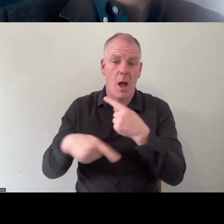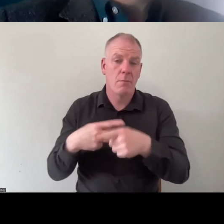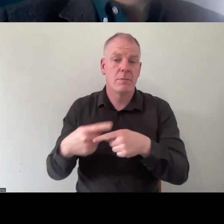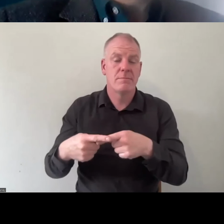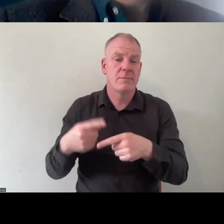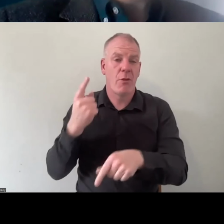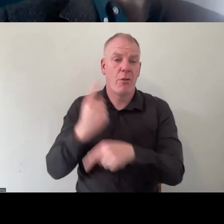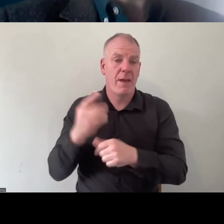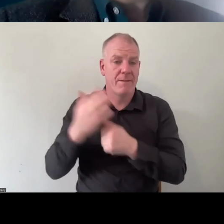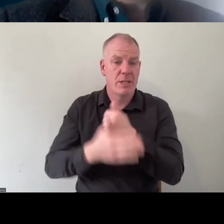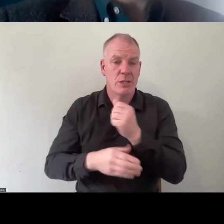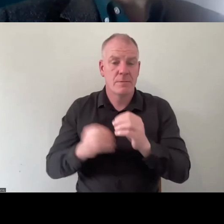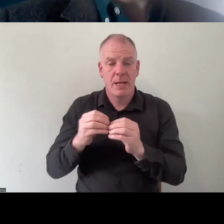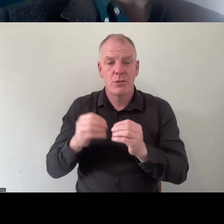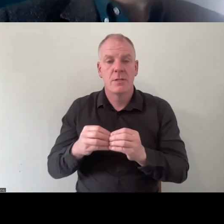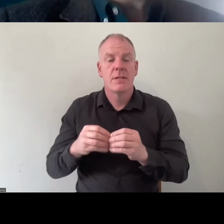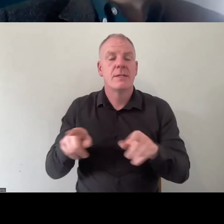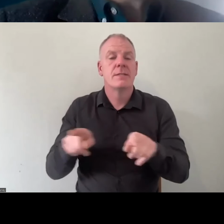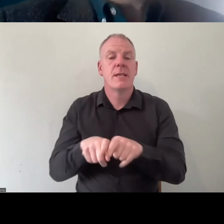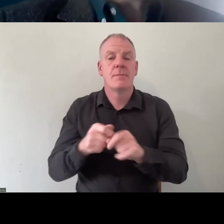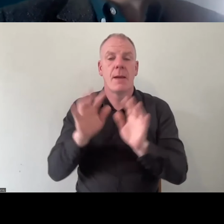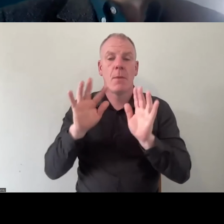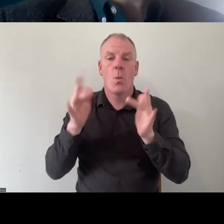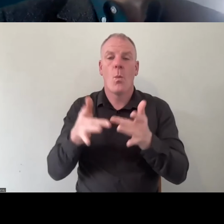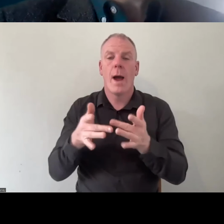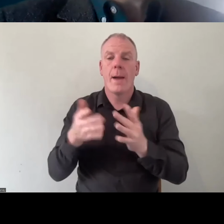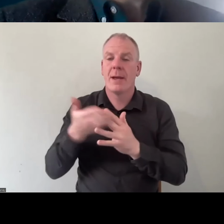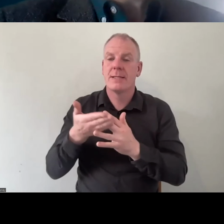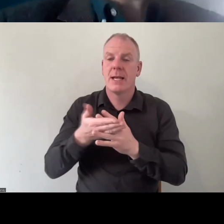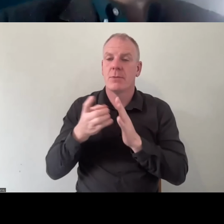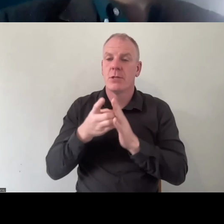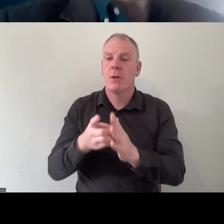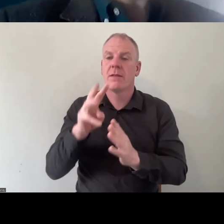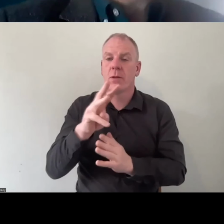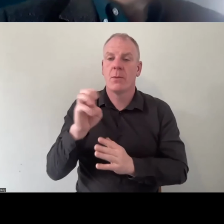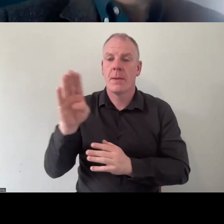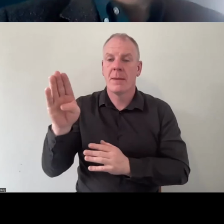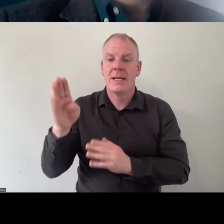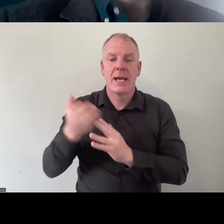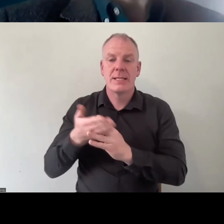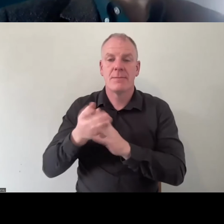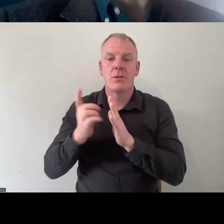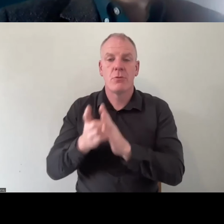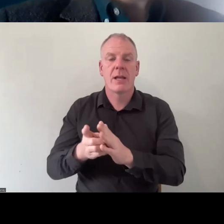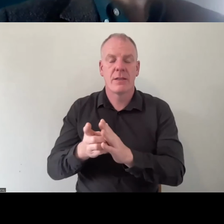also the Web Accessibility Directive, we will touch on that shortly.